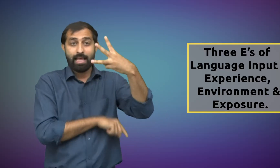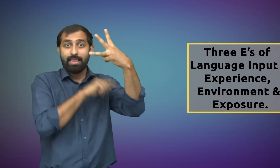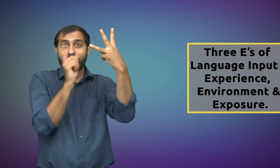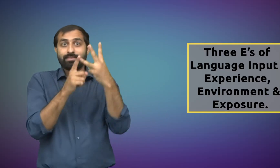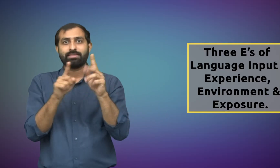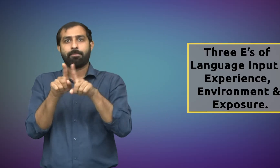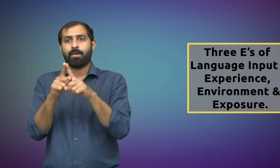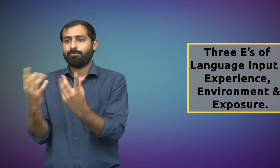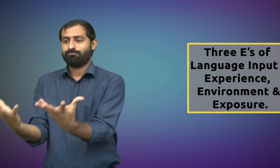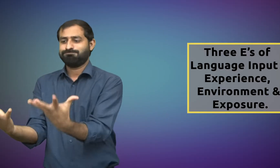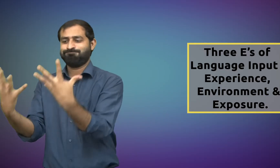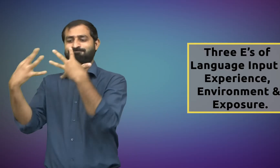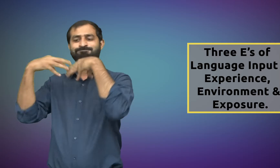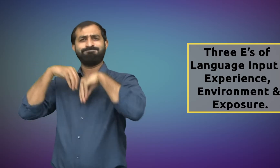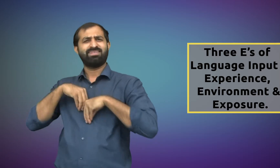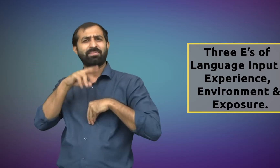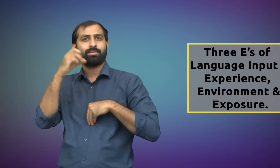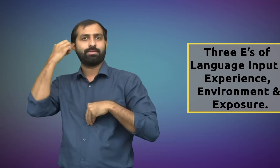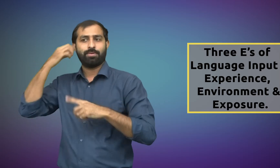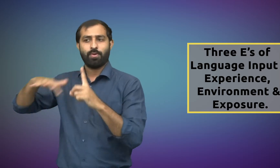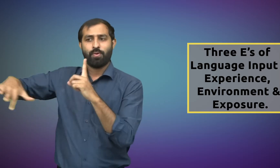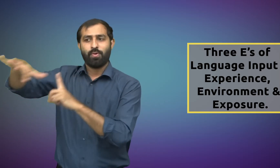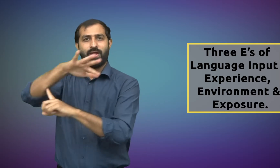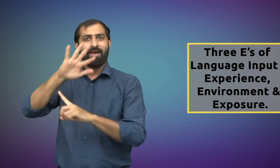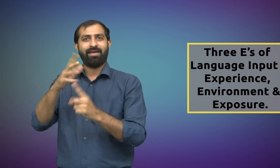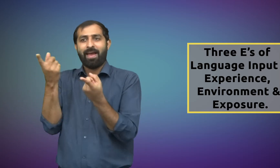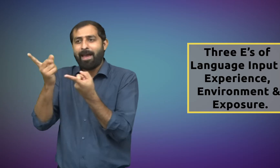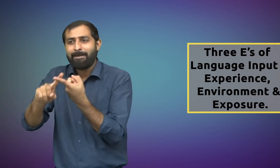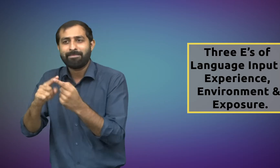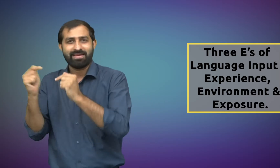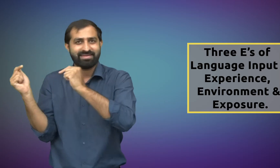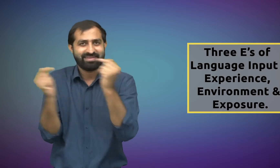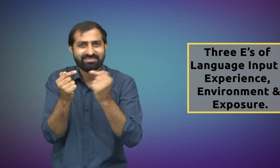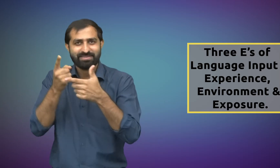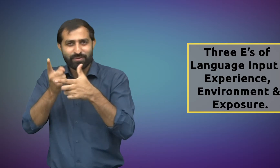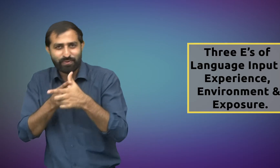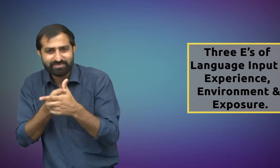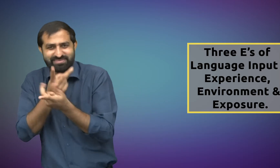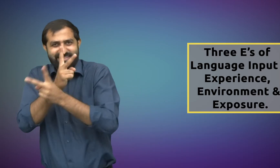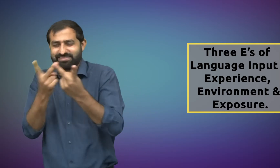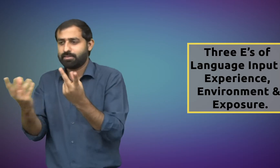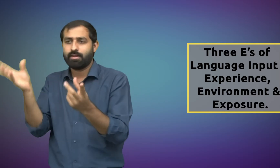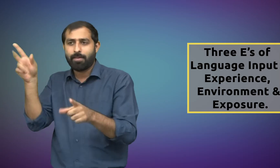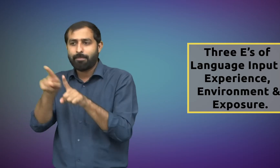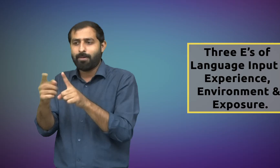Exposure- Hearing children get exposure of spoken language through hearing people around.